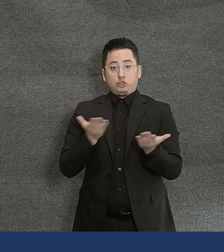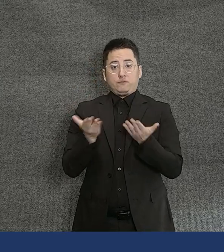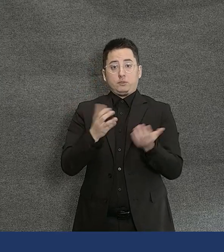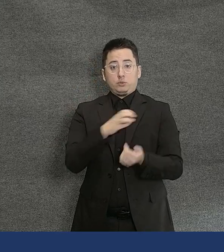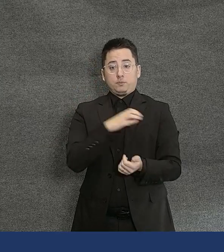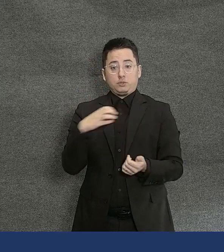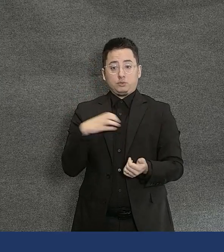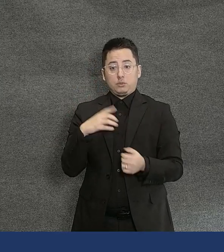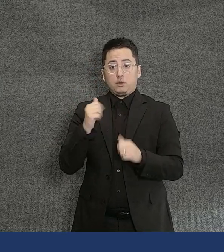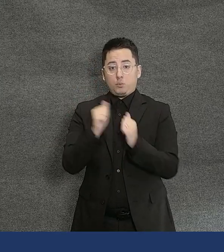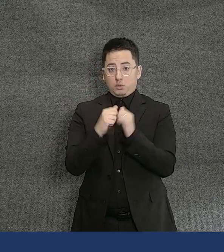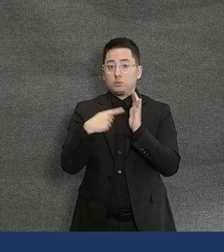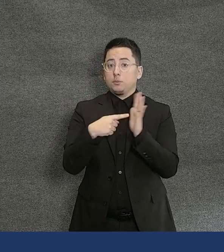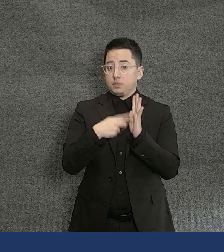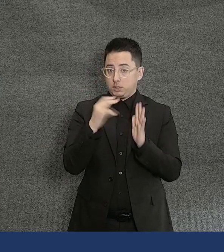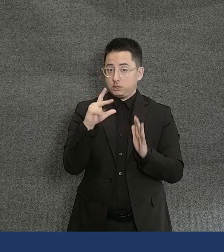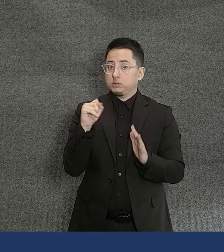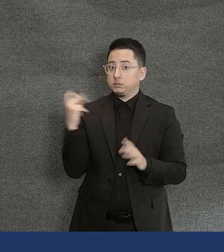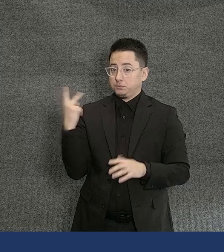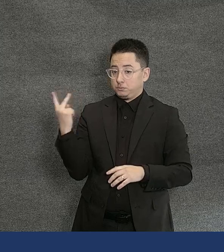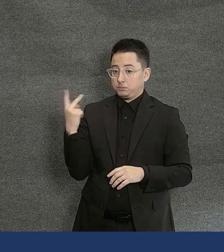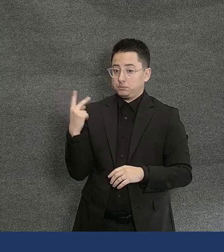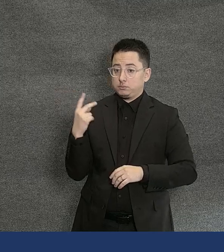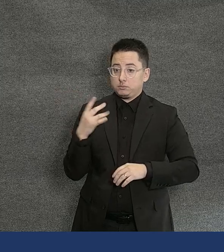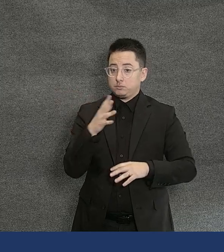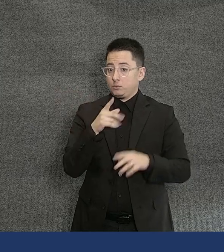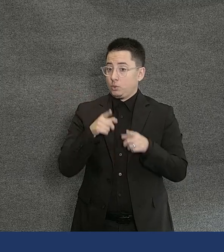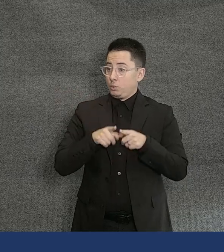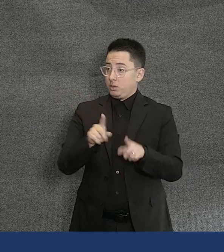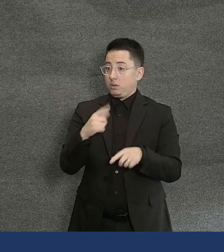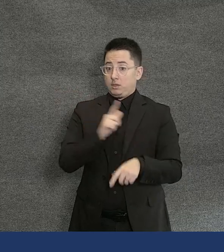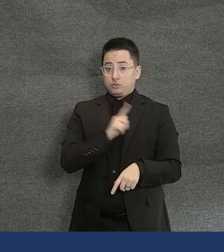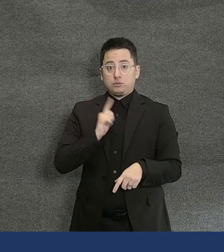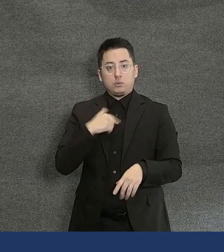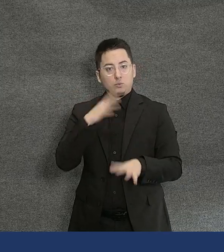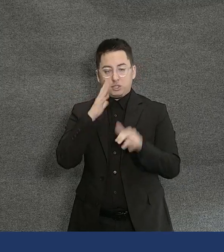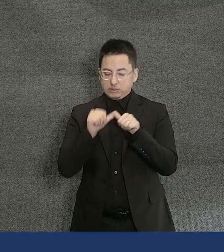It is my intention that as long as I'm a legislator, I will continue to serve on that committee.